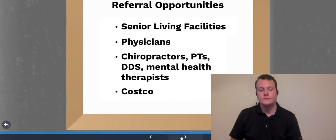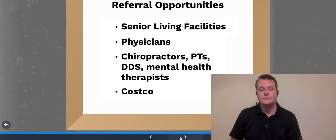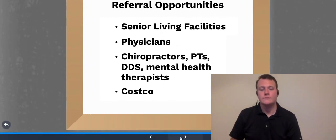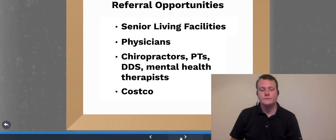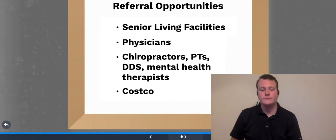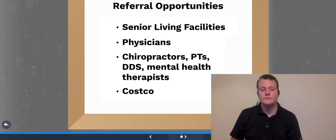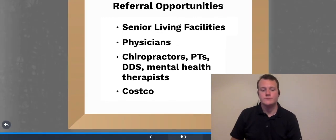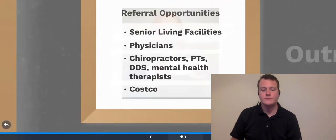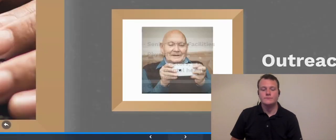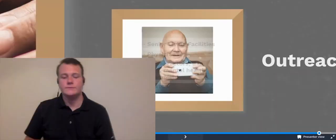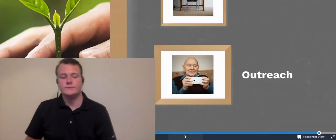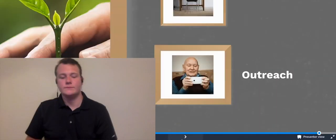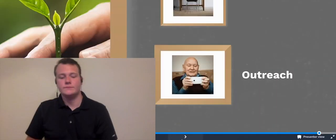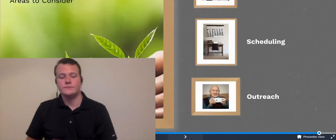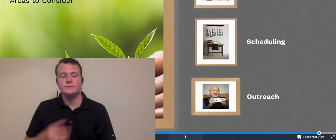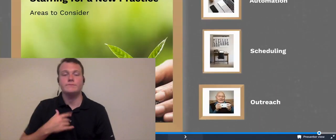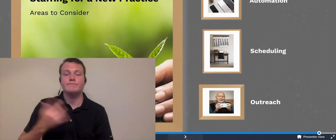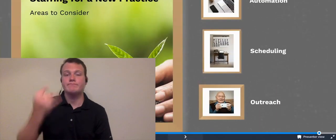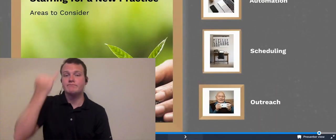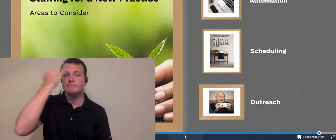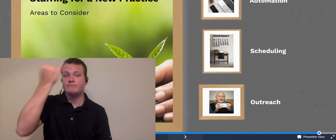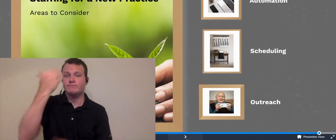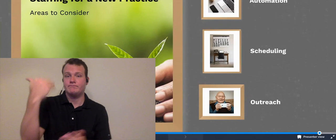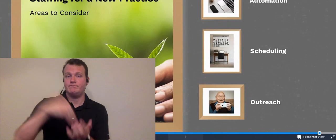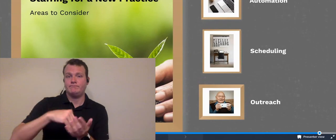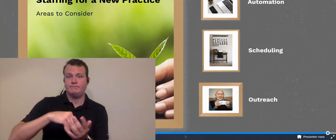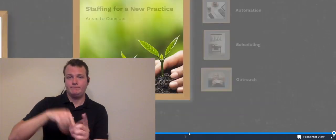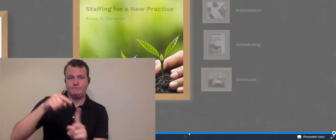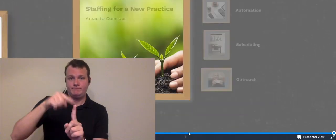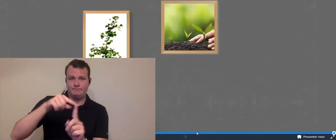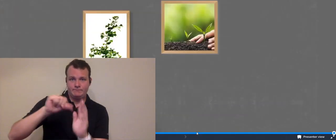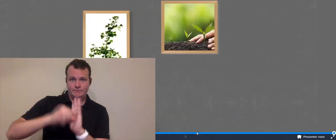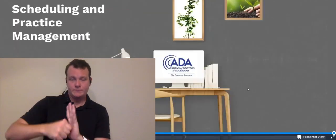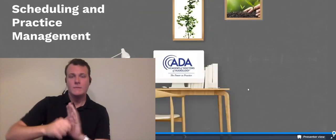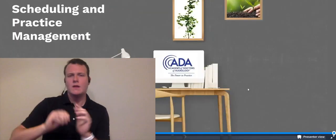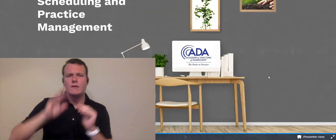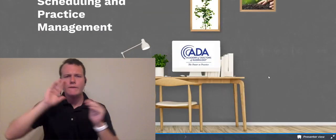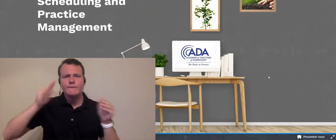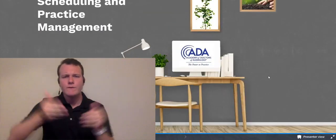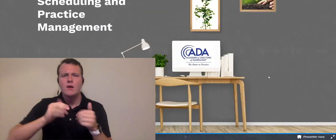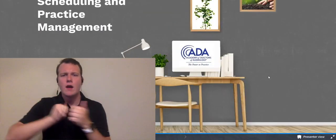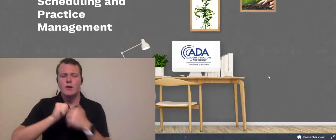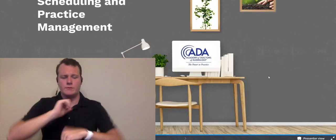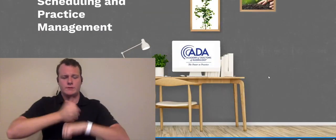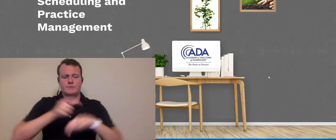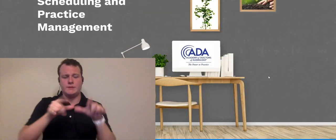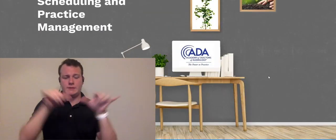professionals as well but the idea once again is to focus on how you can build